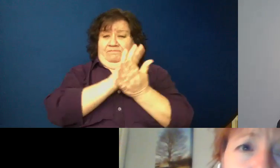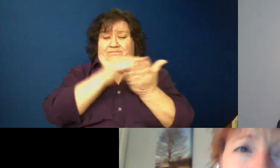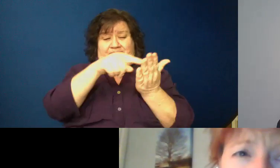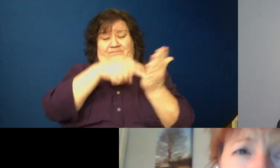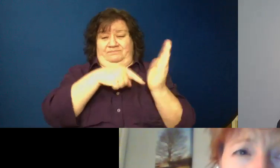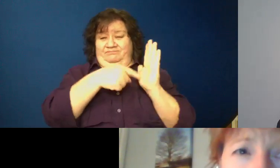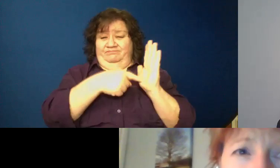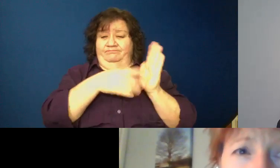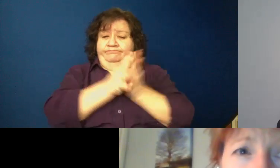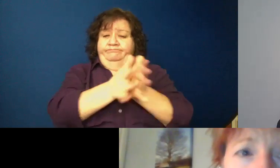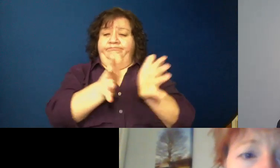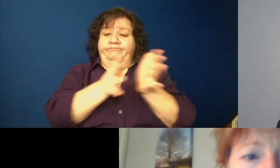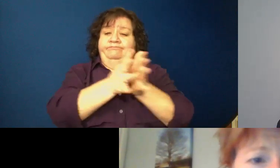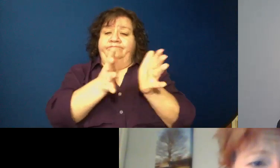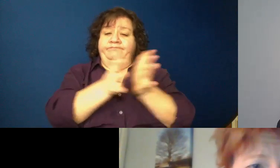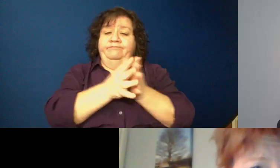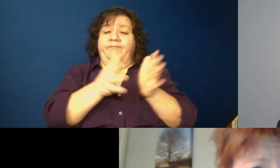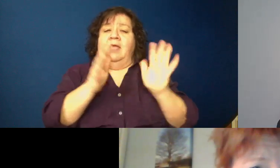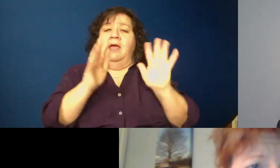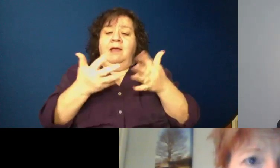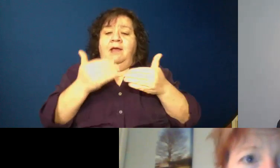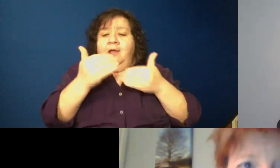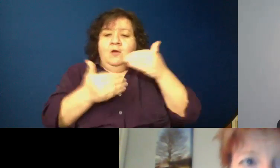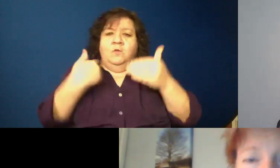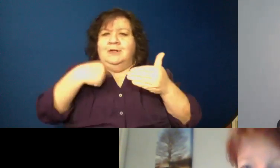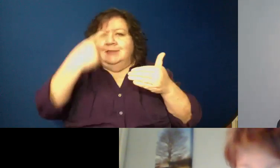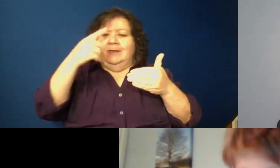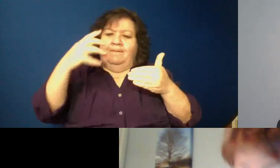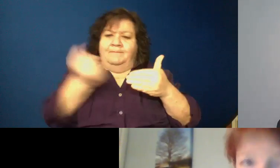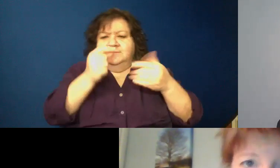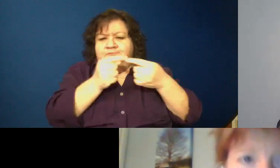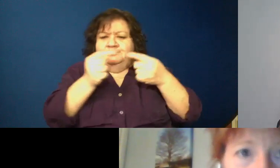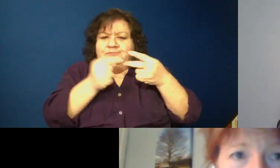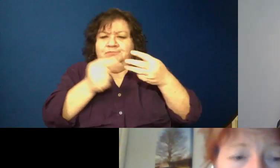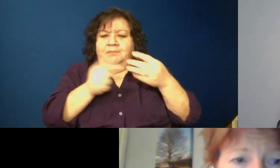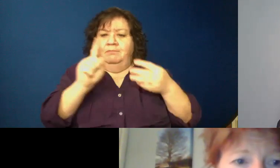to make sure that this is done correctly yeah yeah for example when we talk about obtaining free and